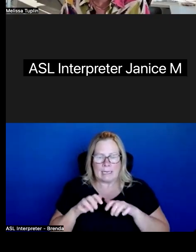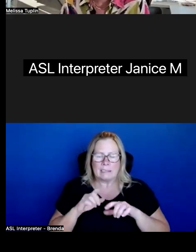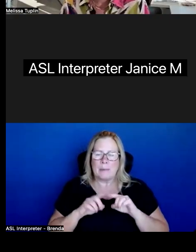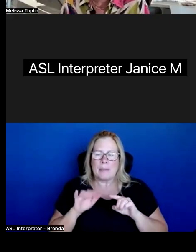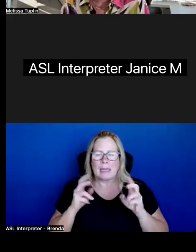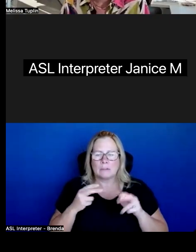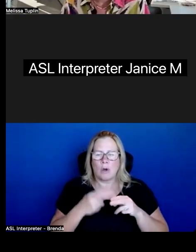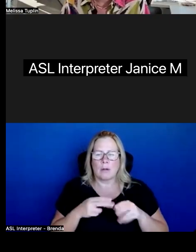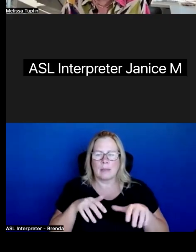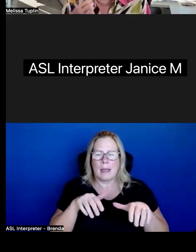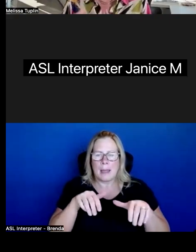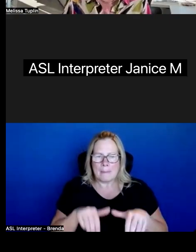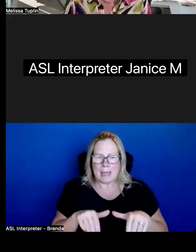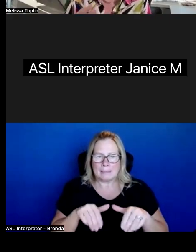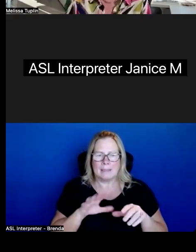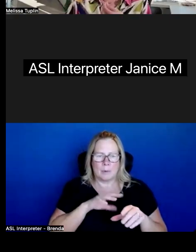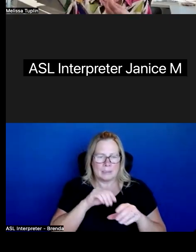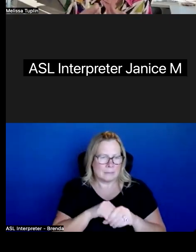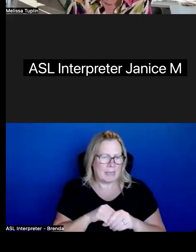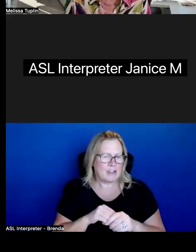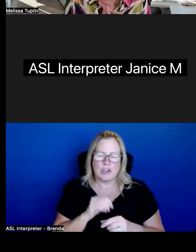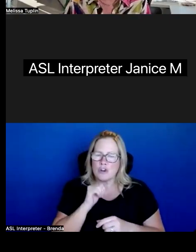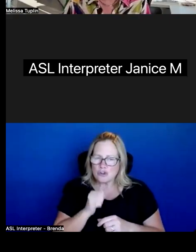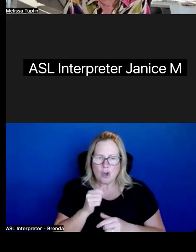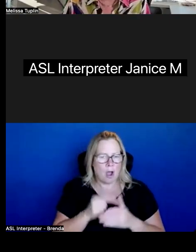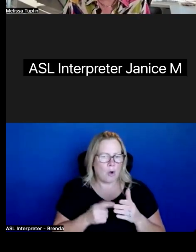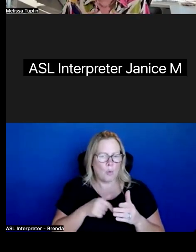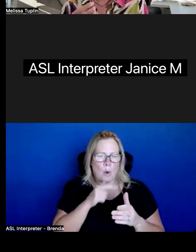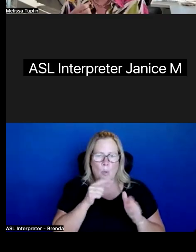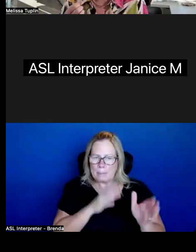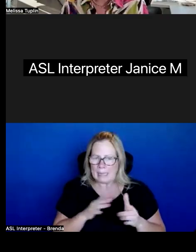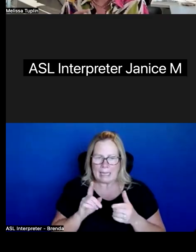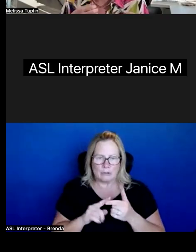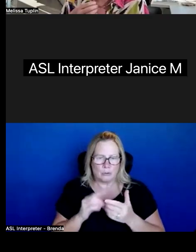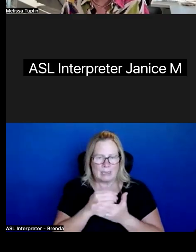participation and not what we're intending to collect in this section, which is really around